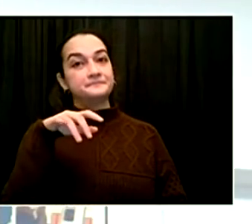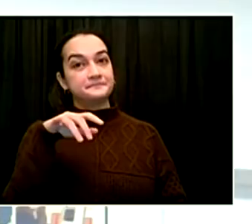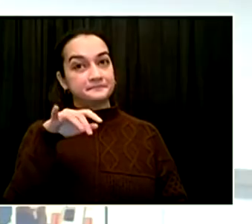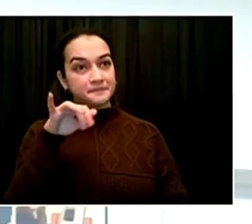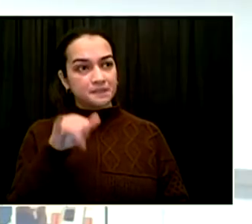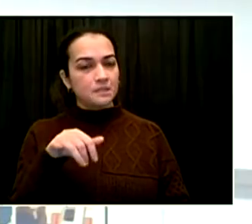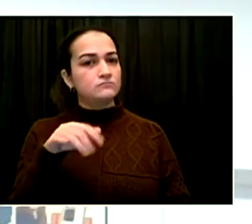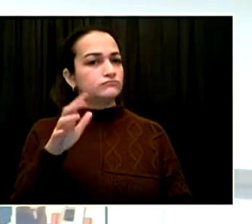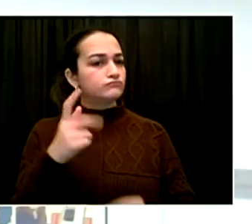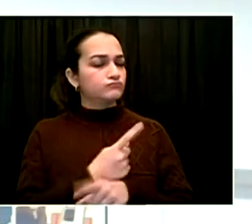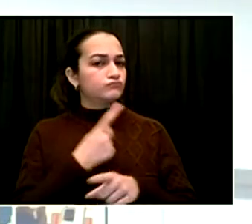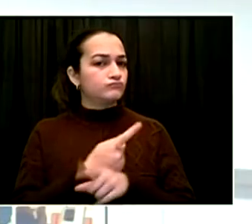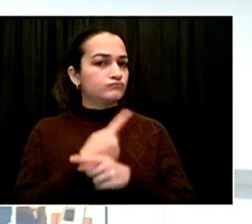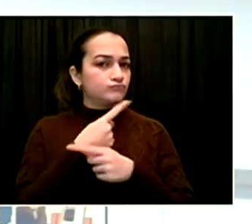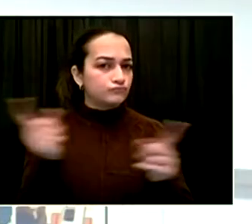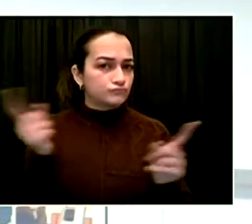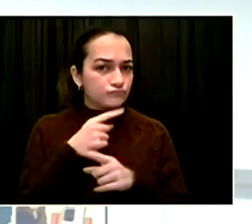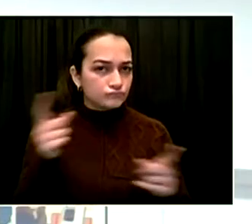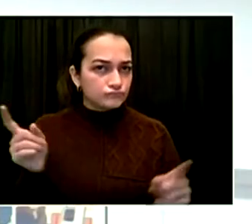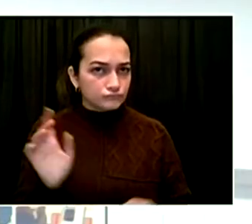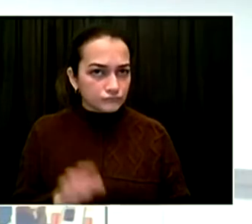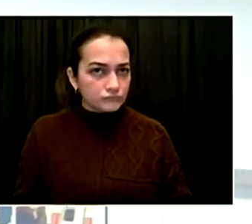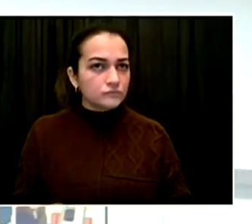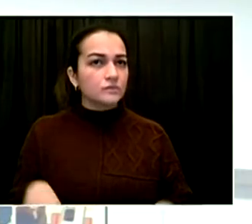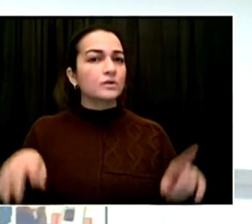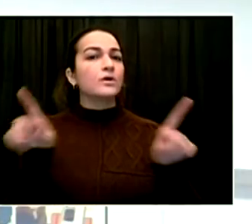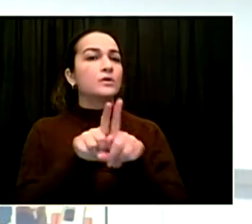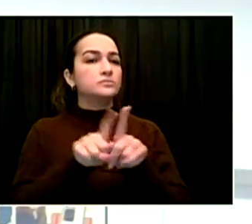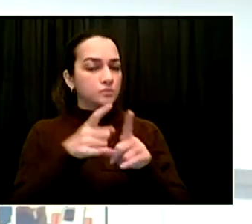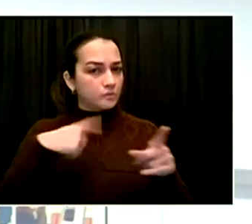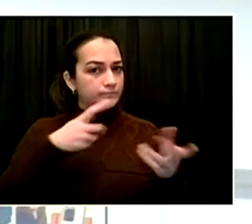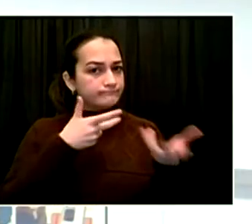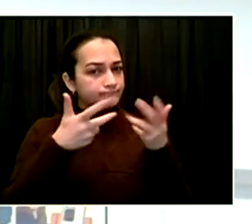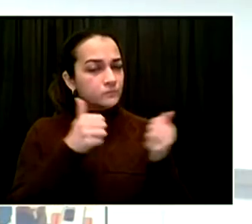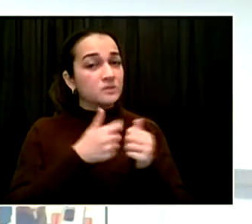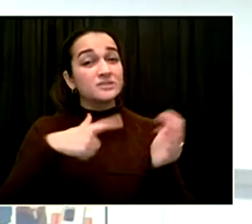TO PROVIDERS, PARTICULARLY HEALTHCARE PROVIDERS AND MINE